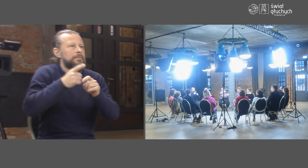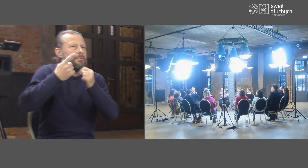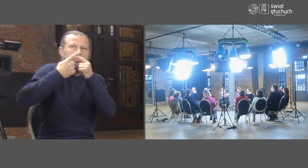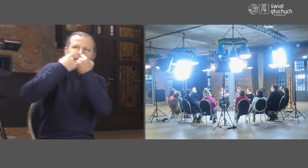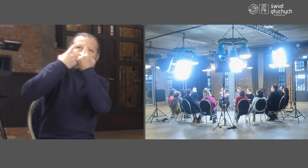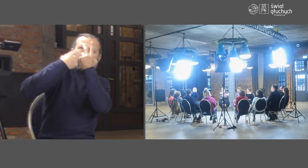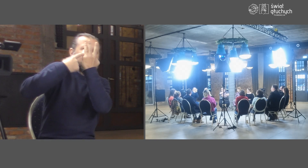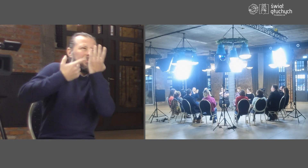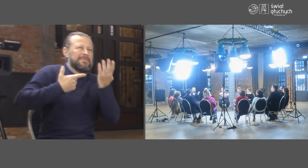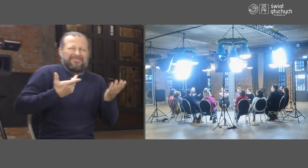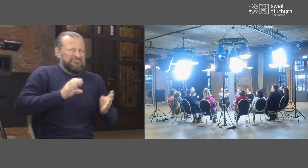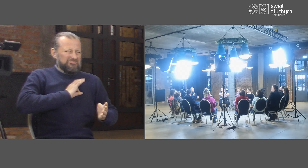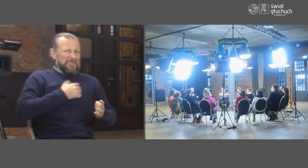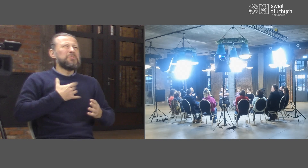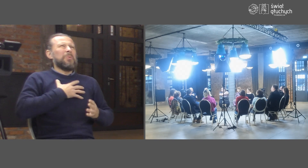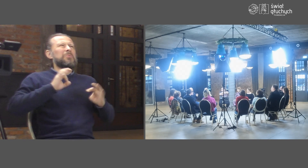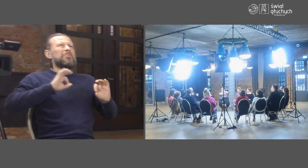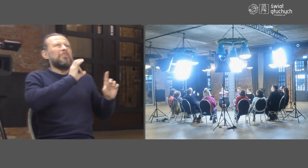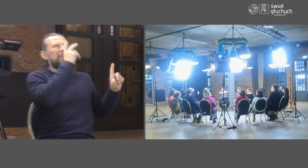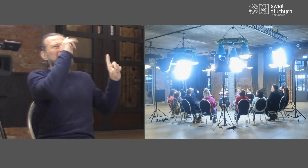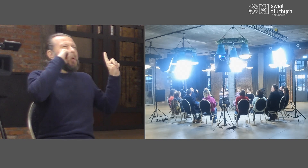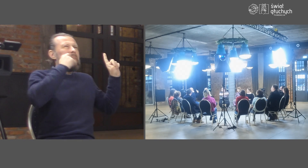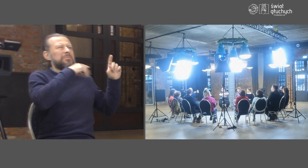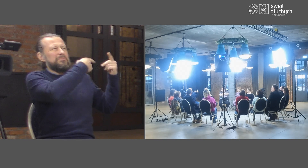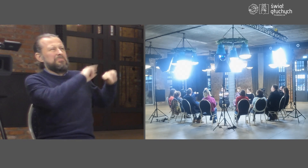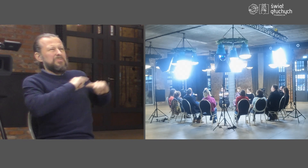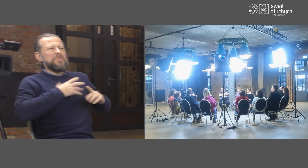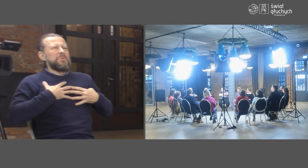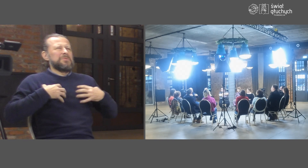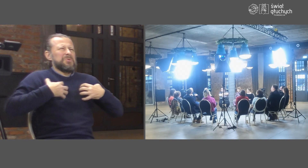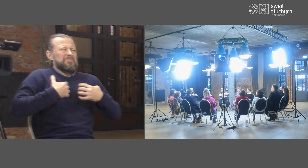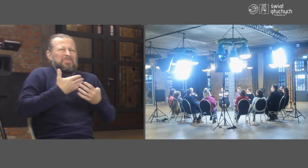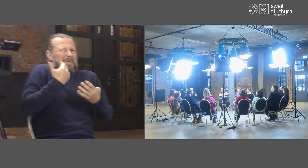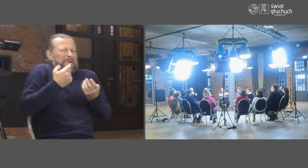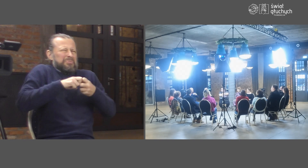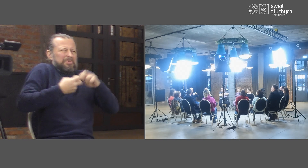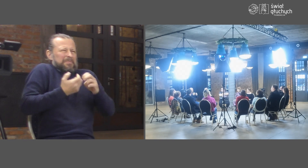As many people as possible. My grandfather was deaf, my father, me — and we have no problem with it.